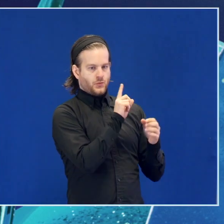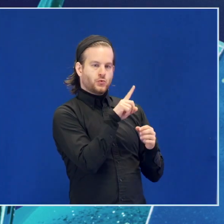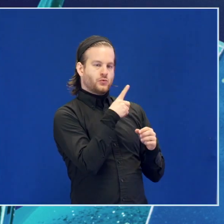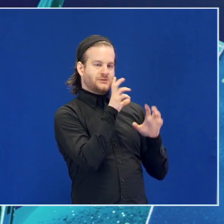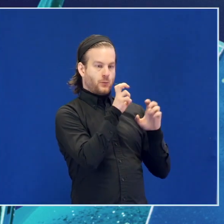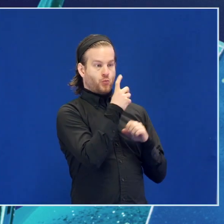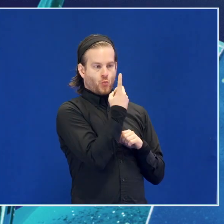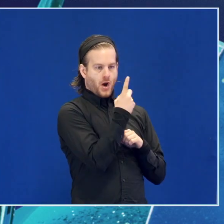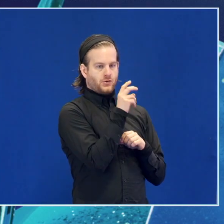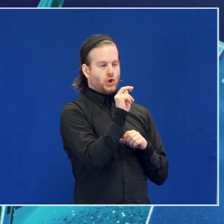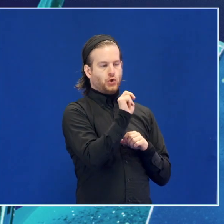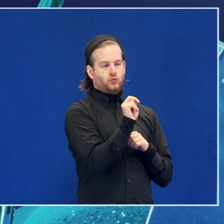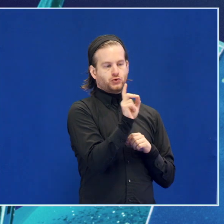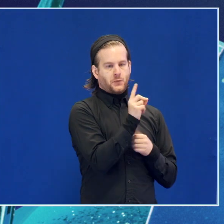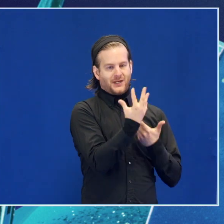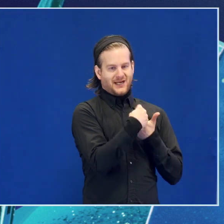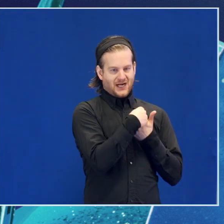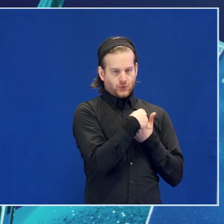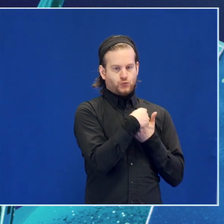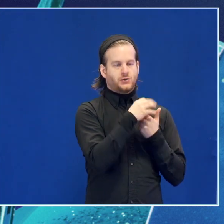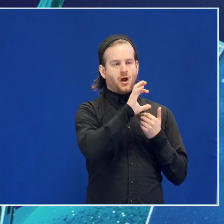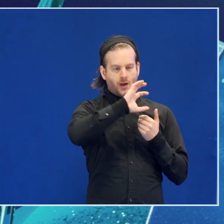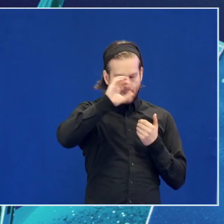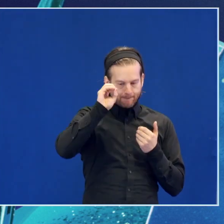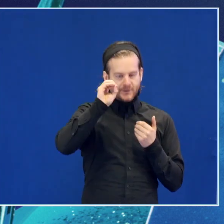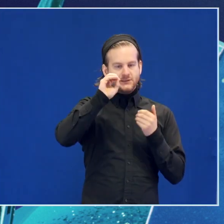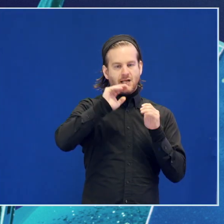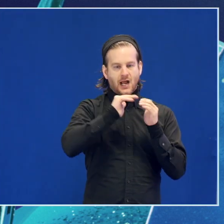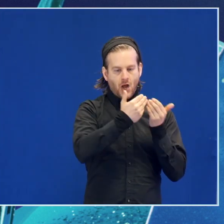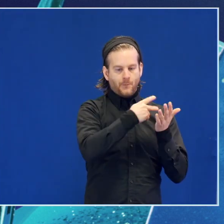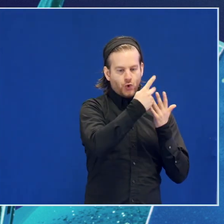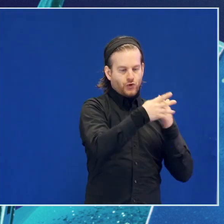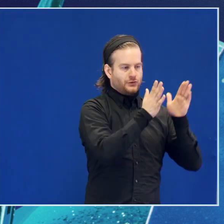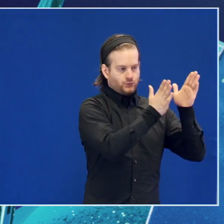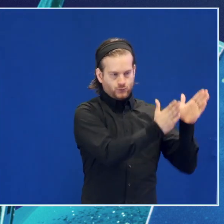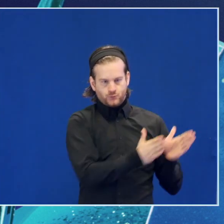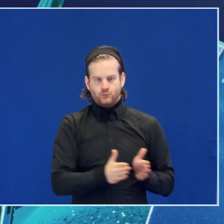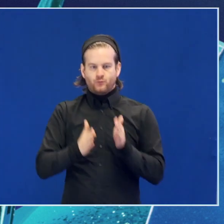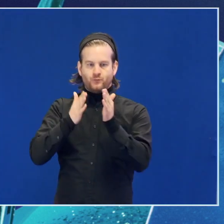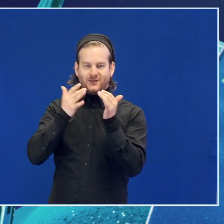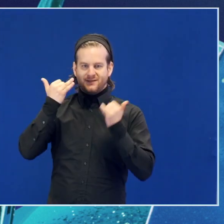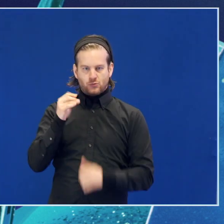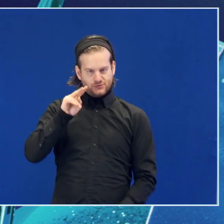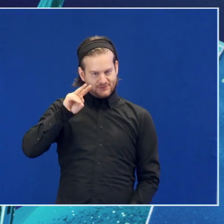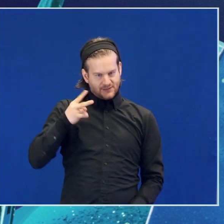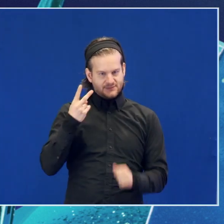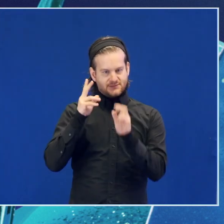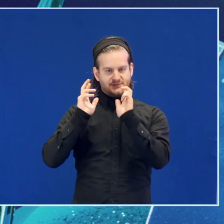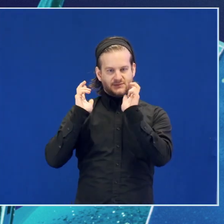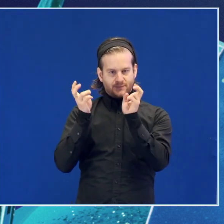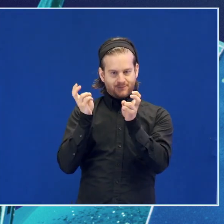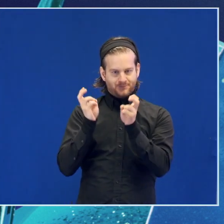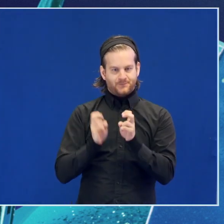It's your culture. We're going to move on to topic two. And I'm going to go to Sarah for this. I'm going to give you the clicker